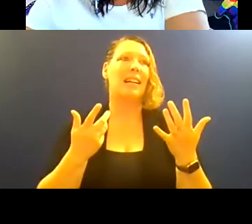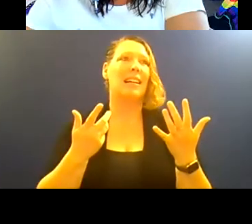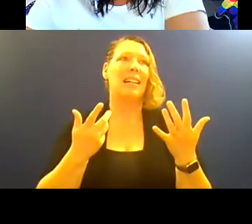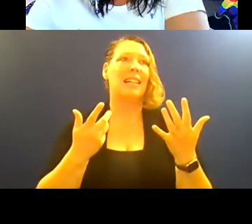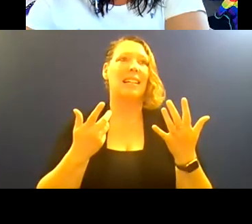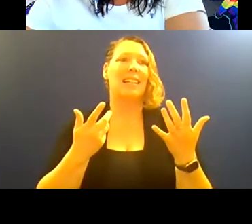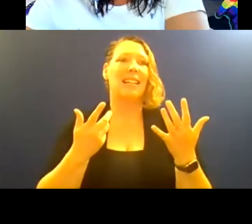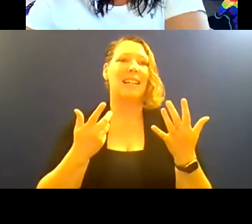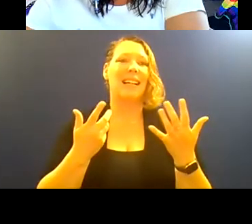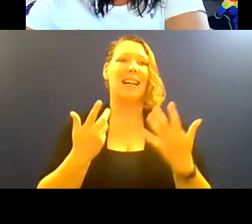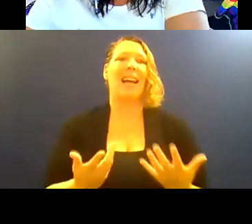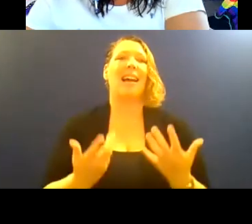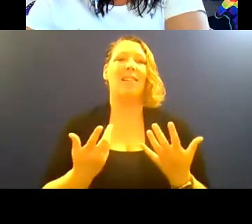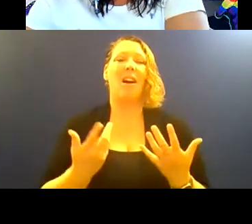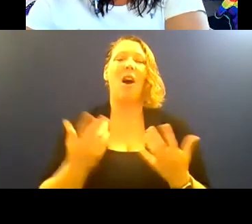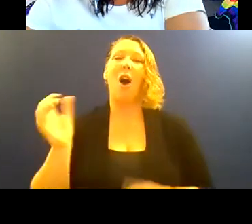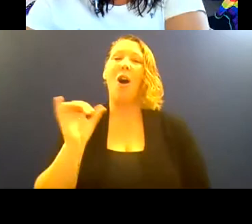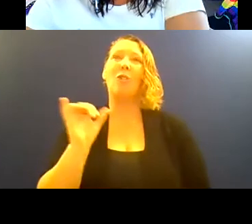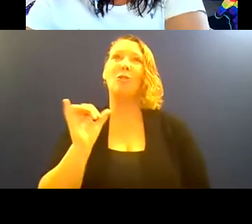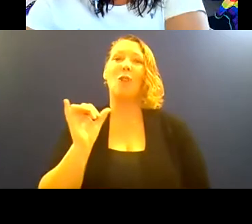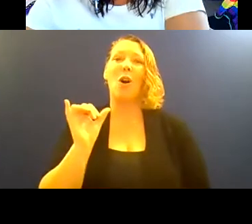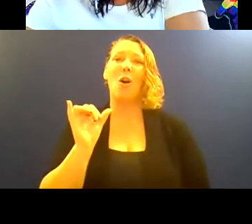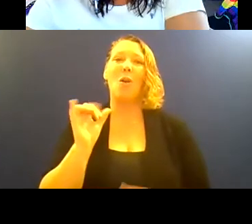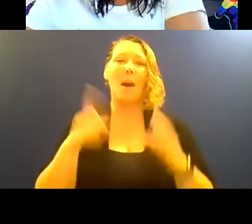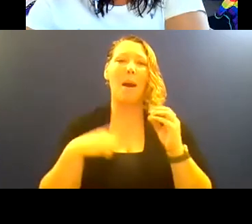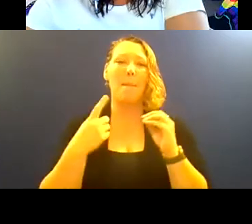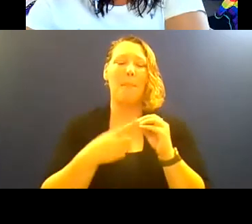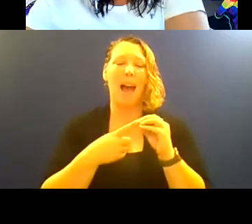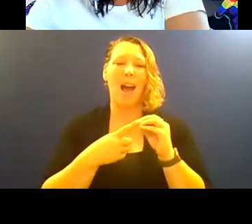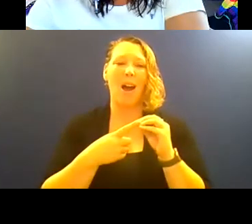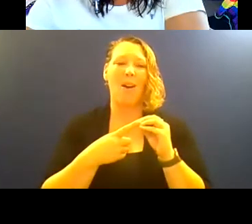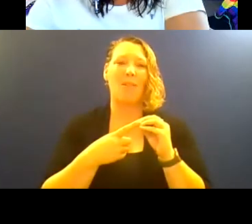And, you know, it's, it's also about,